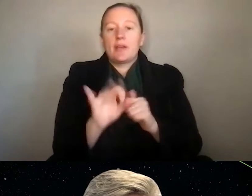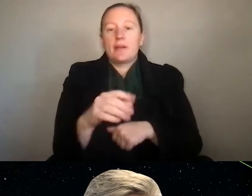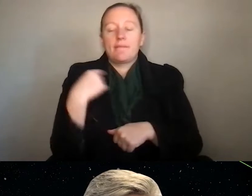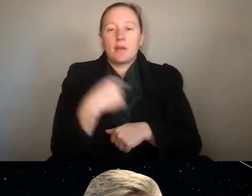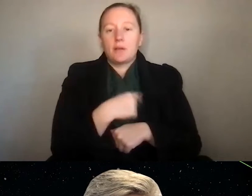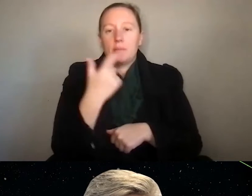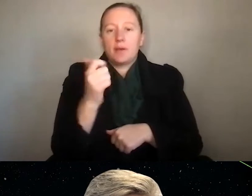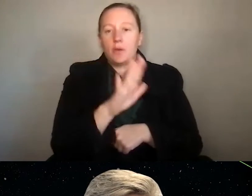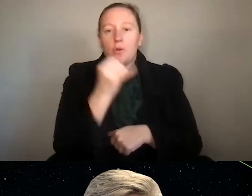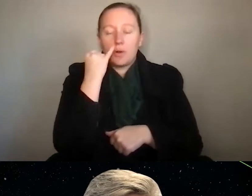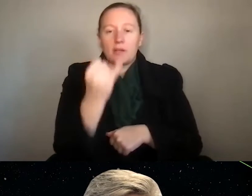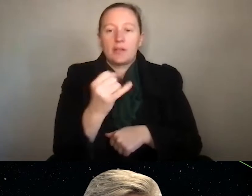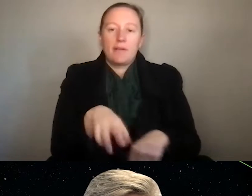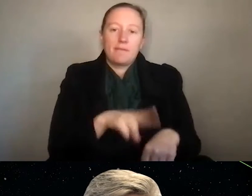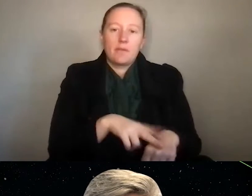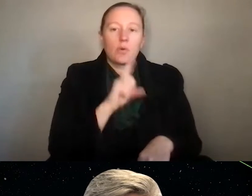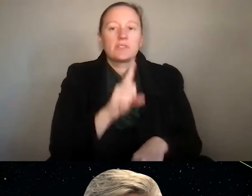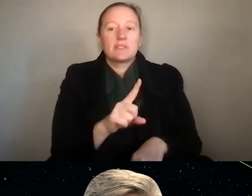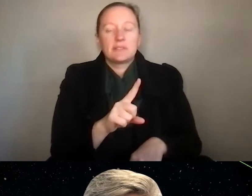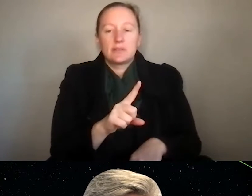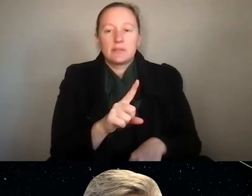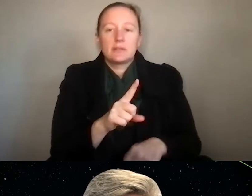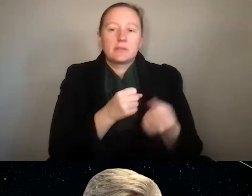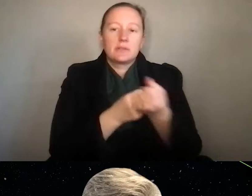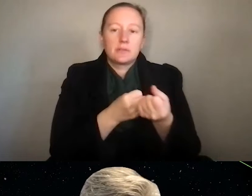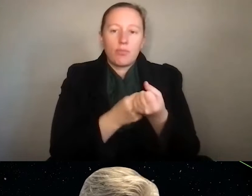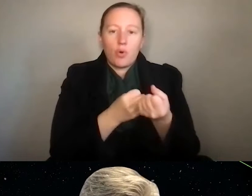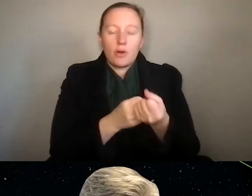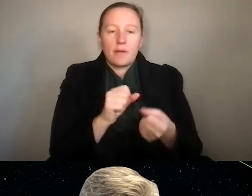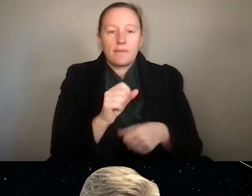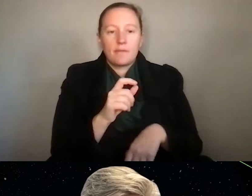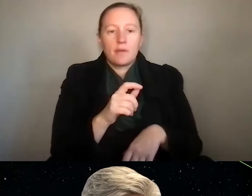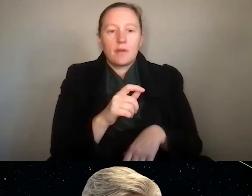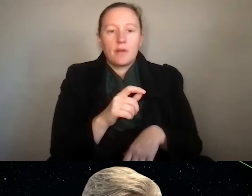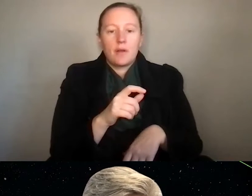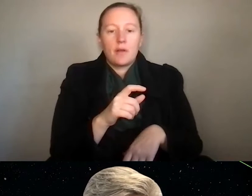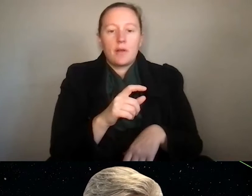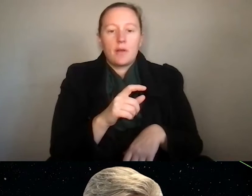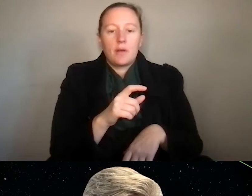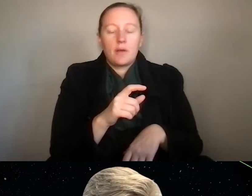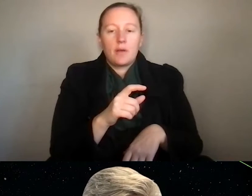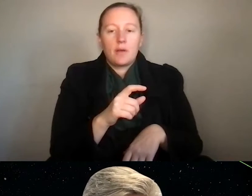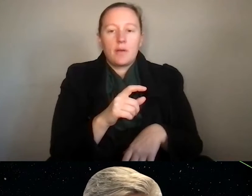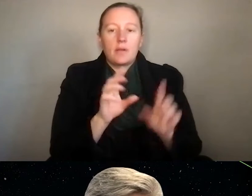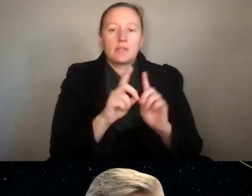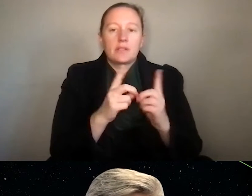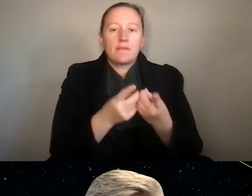course is supported by the directorate and several of the divisions and programs.